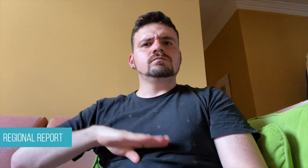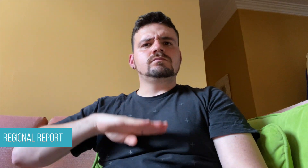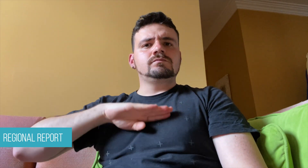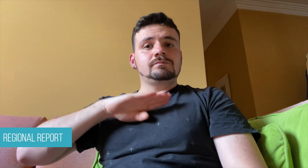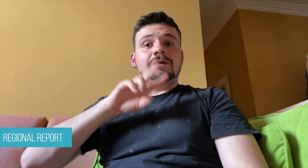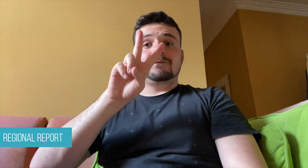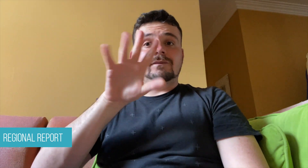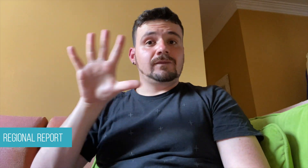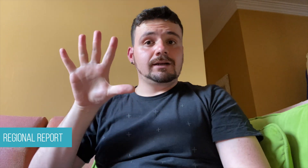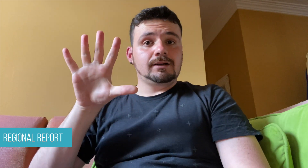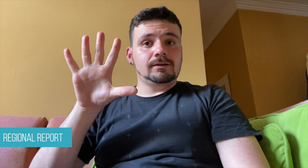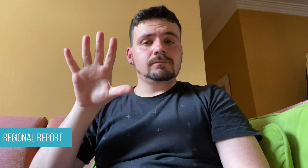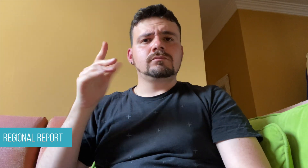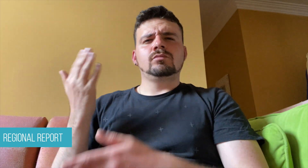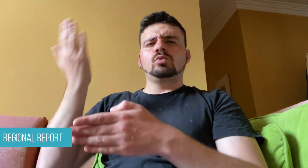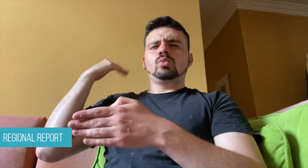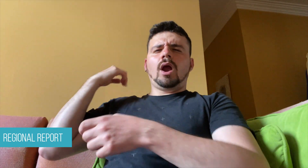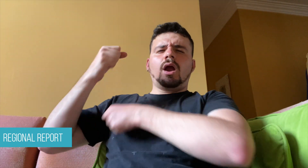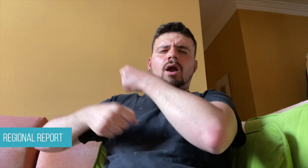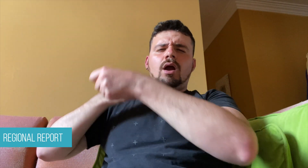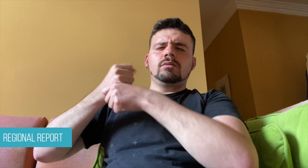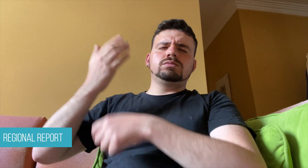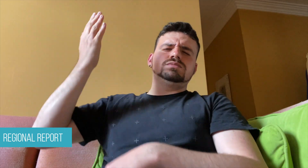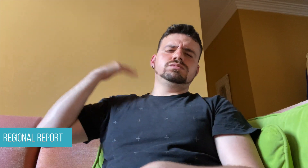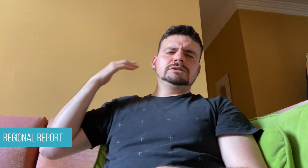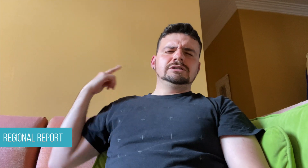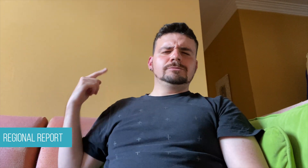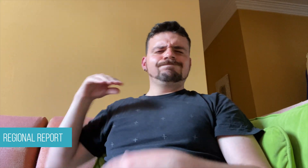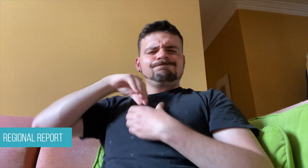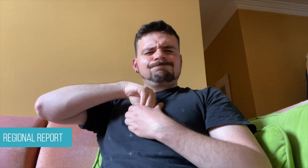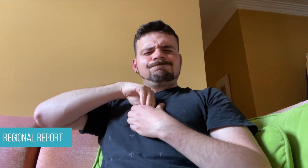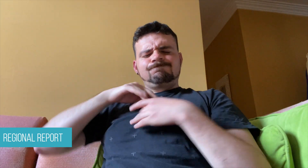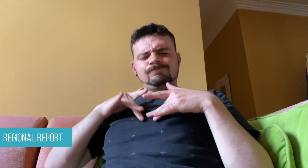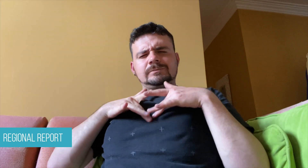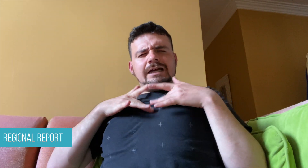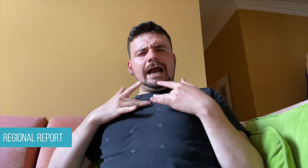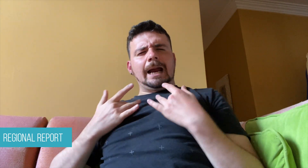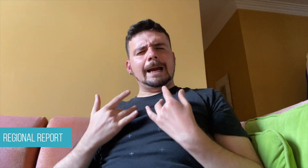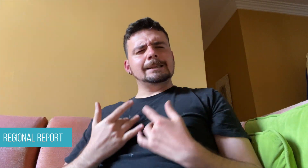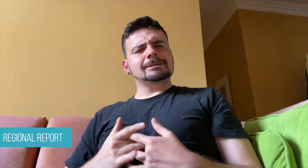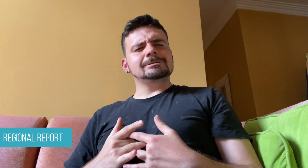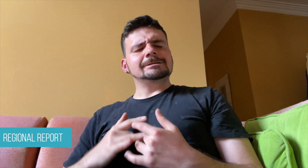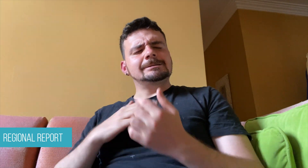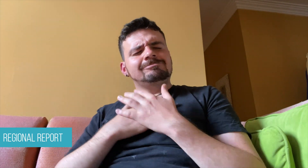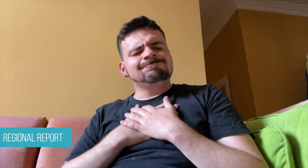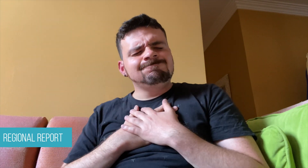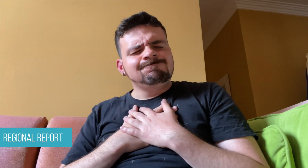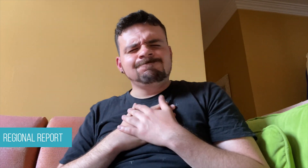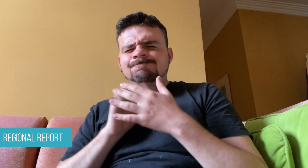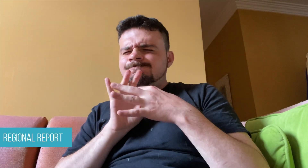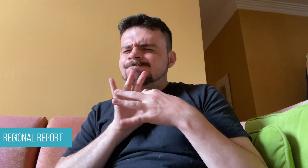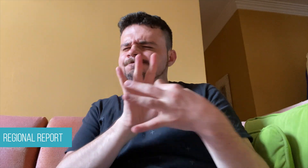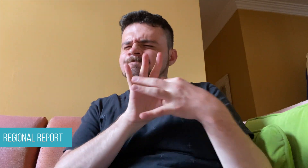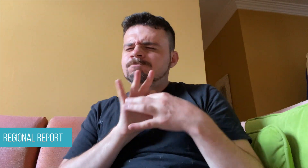Several years ago, he developed a passion for entrepreneurship.